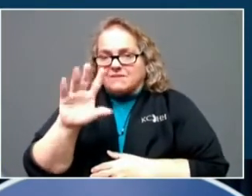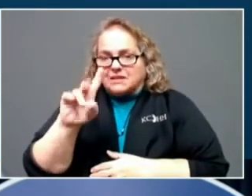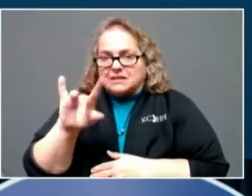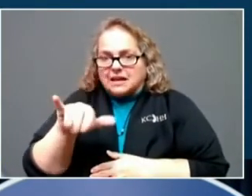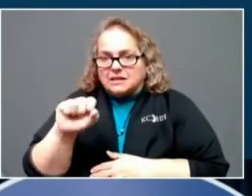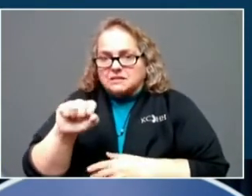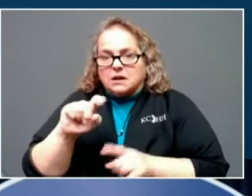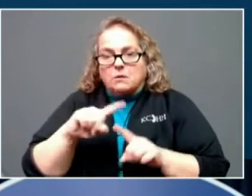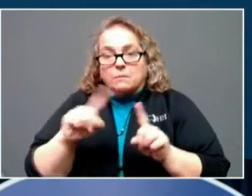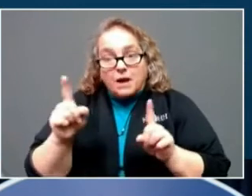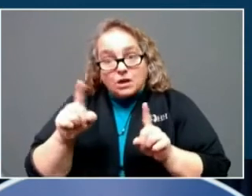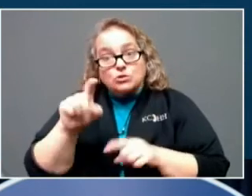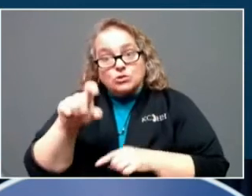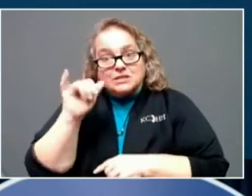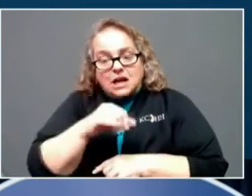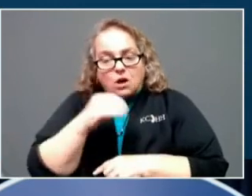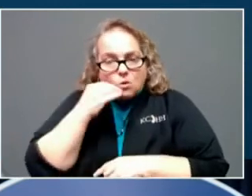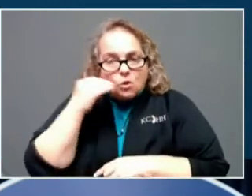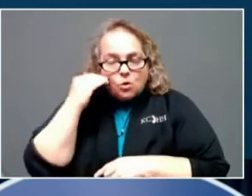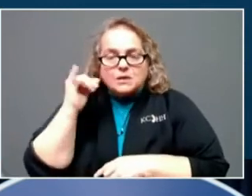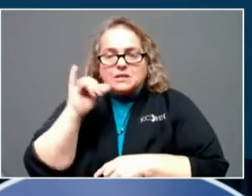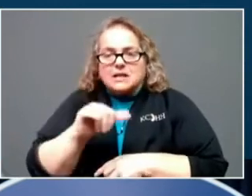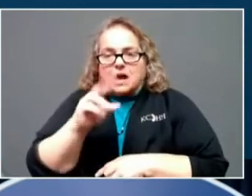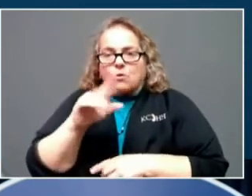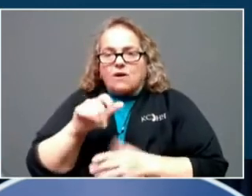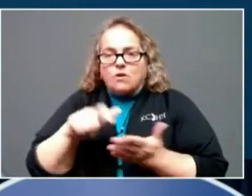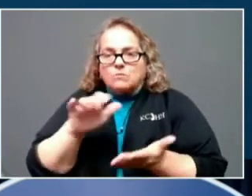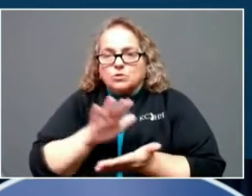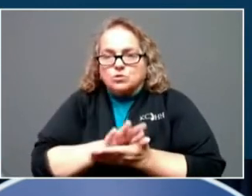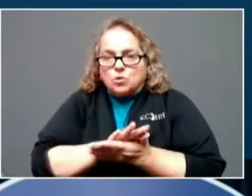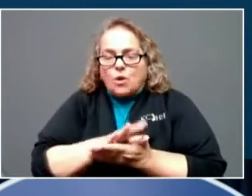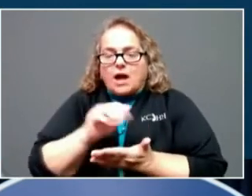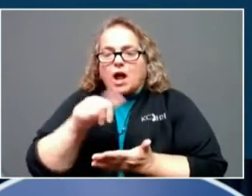other people until you are past the five day mark. Even if all your